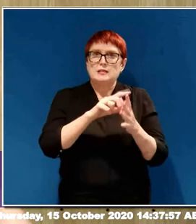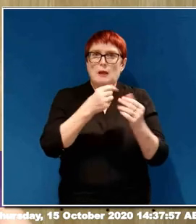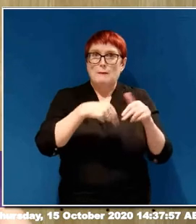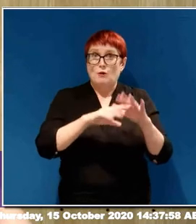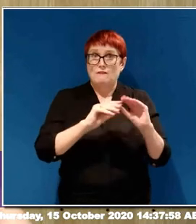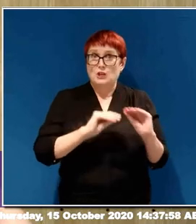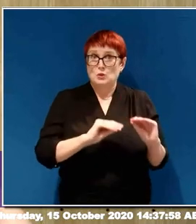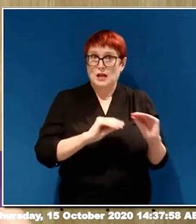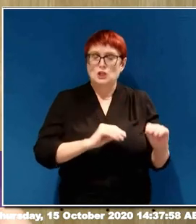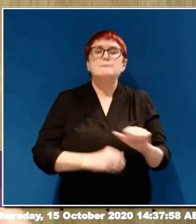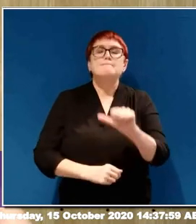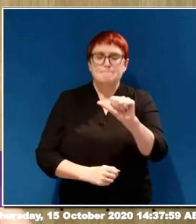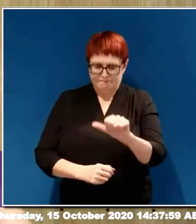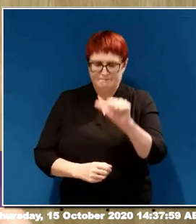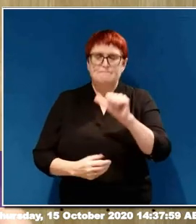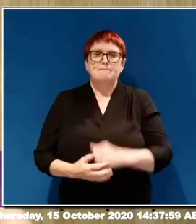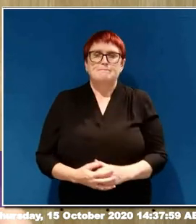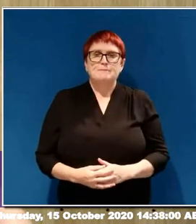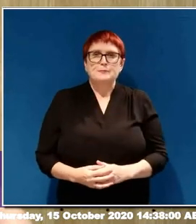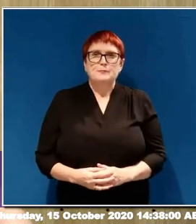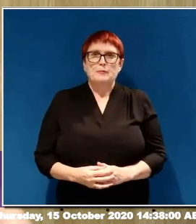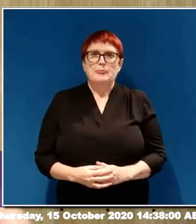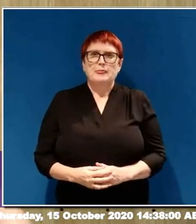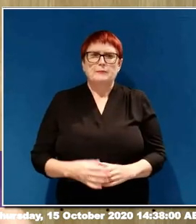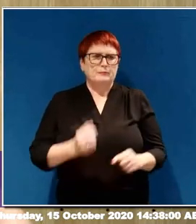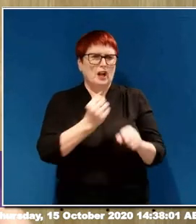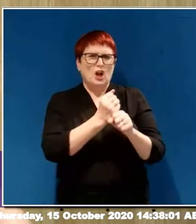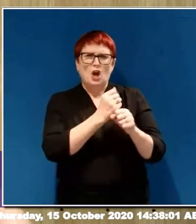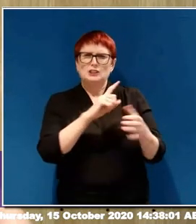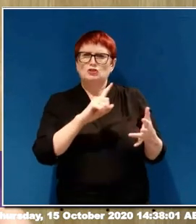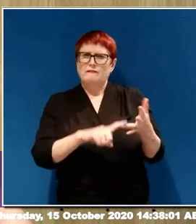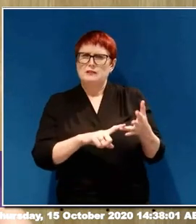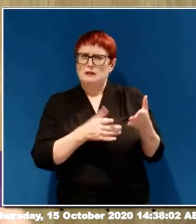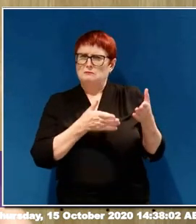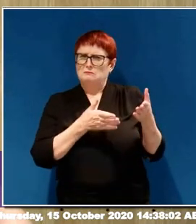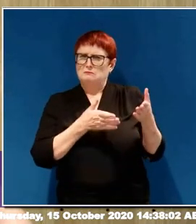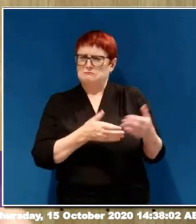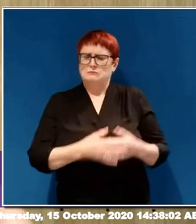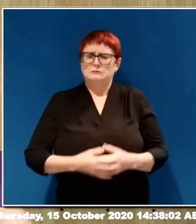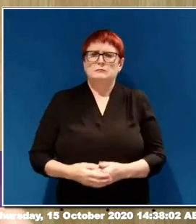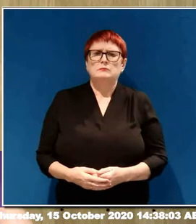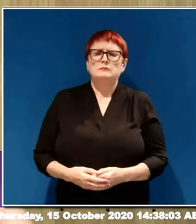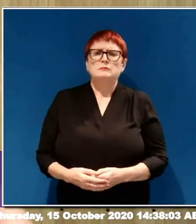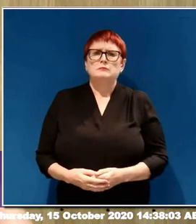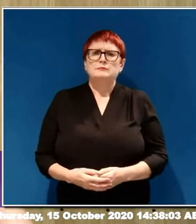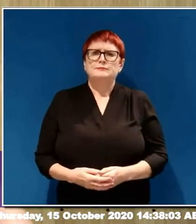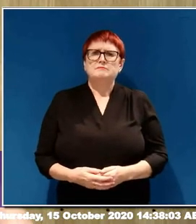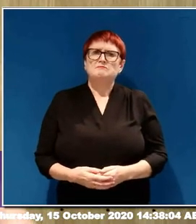A Guidance Officer, generally the role in brief terms?